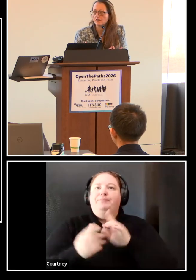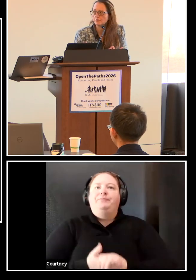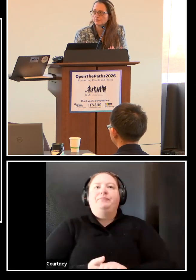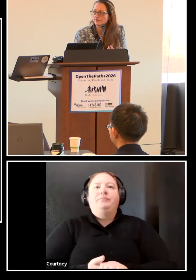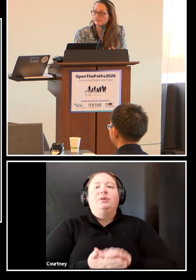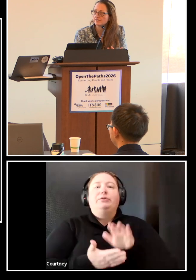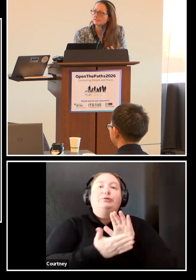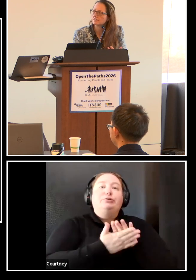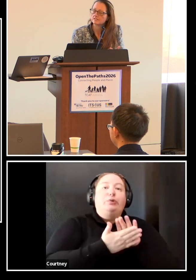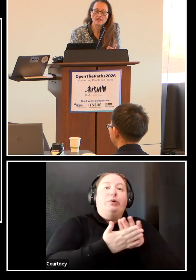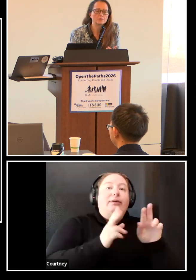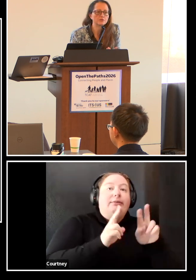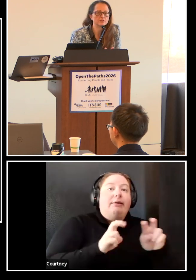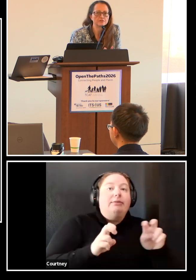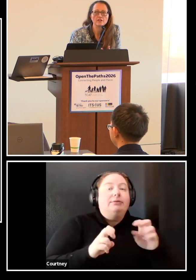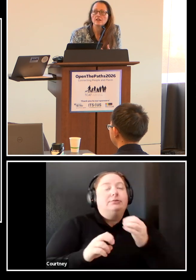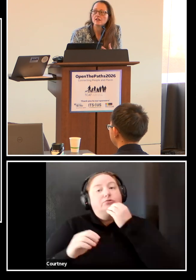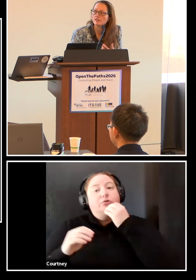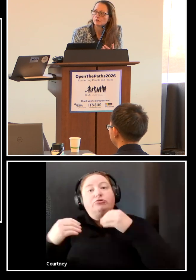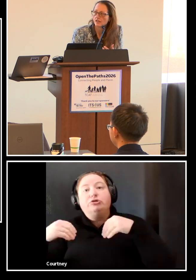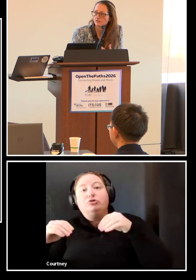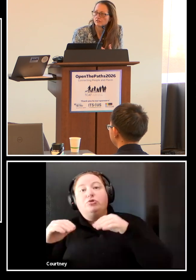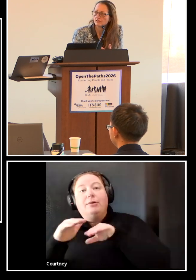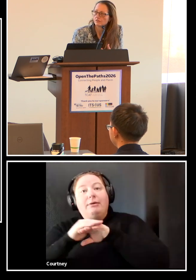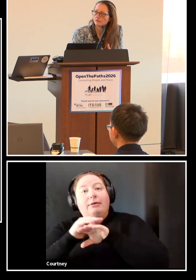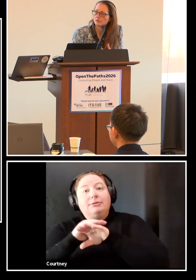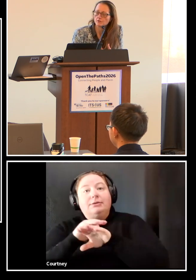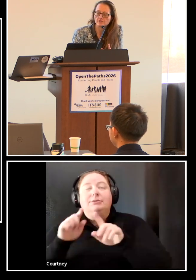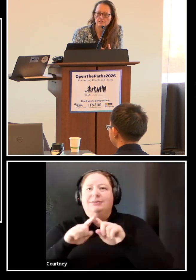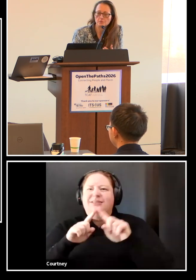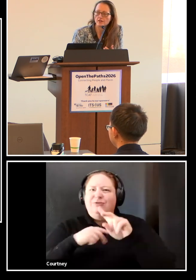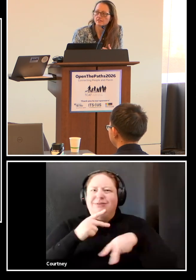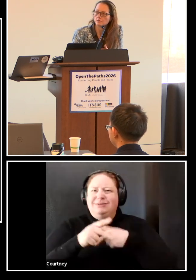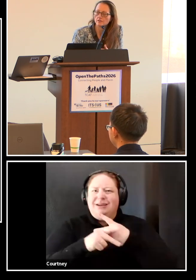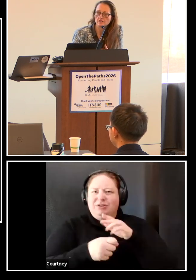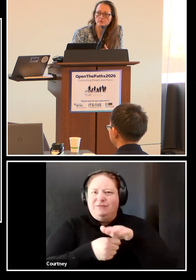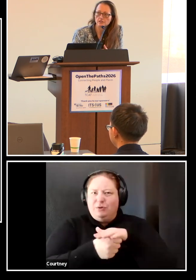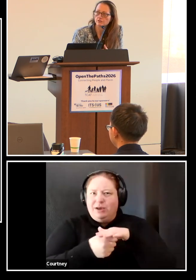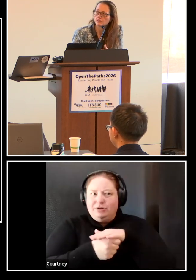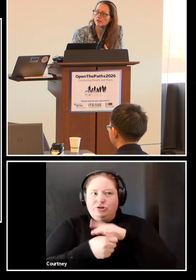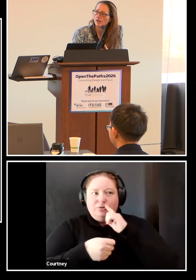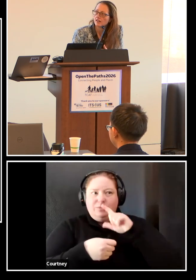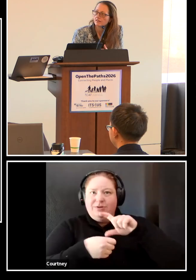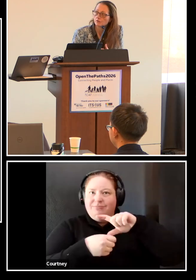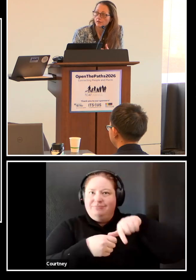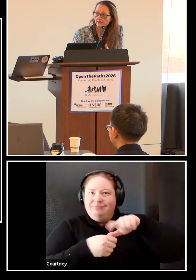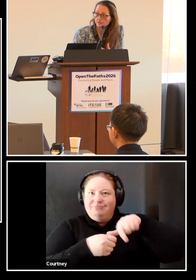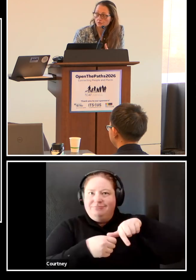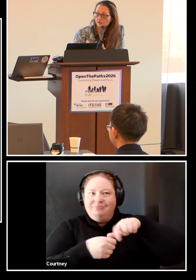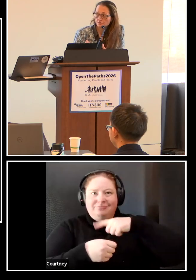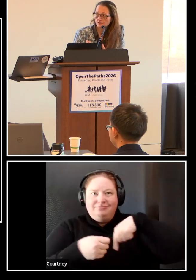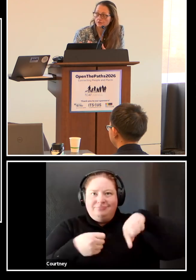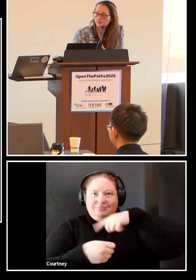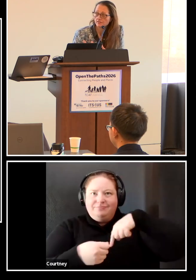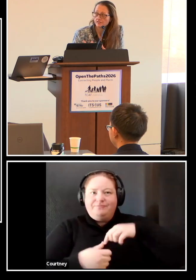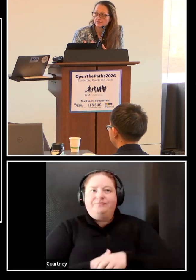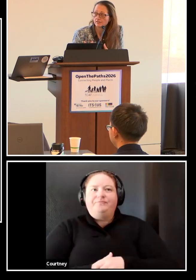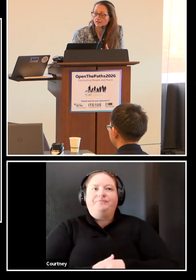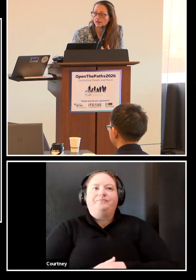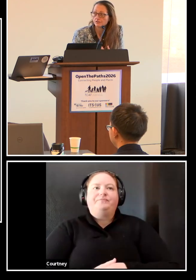Um different types of locations within proximity and reach. The way that we've been using these are